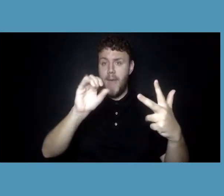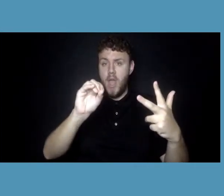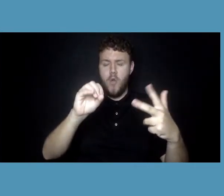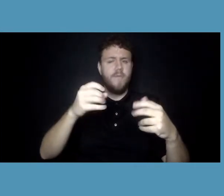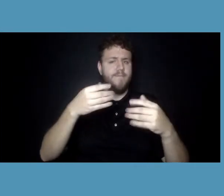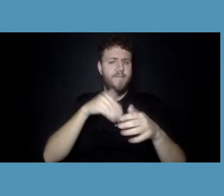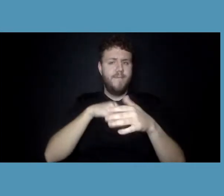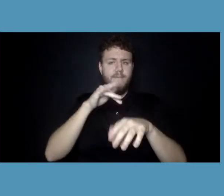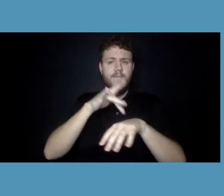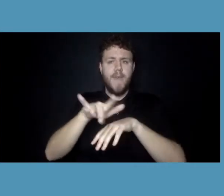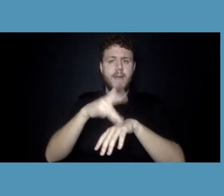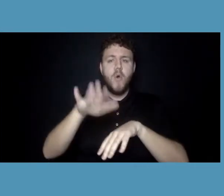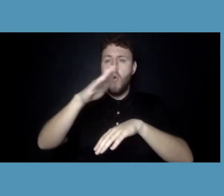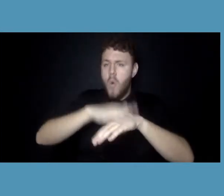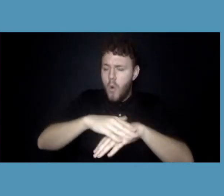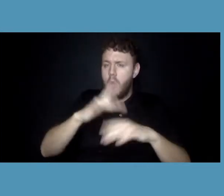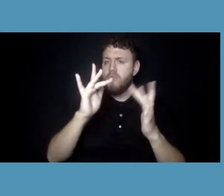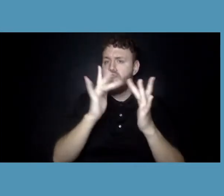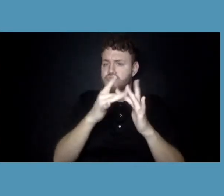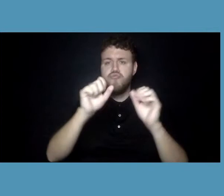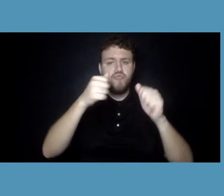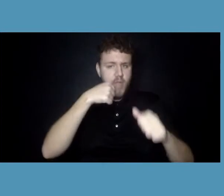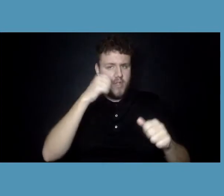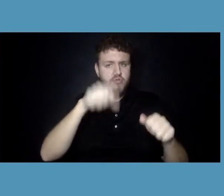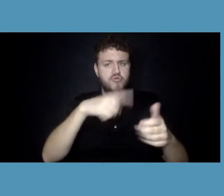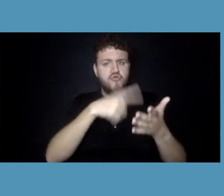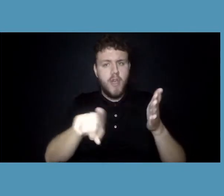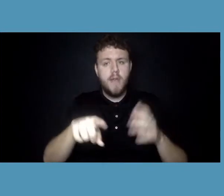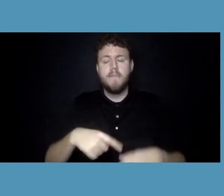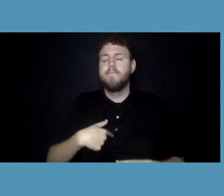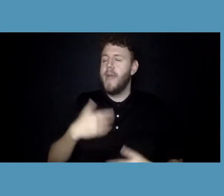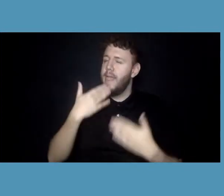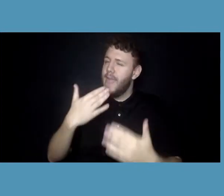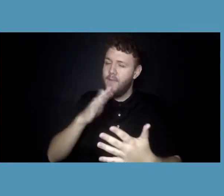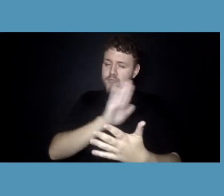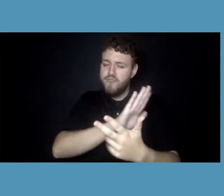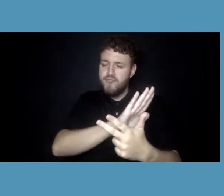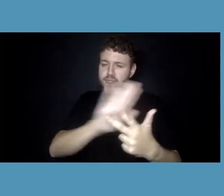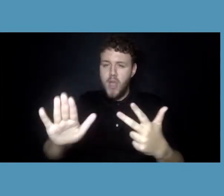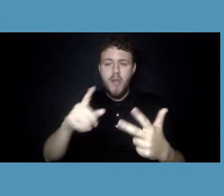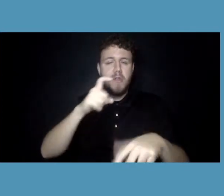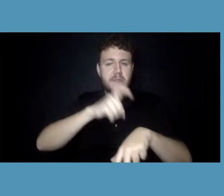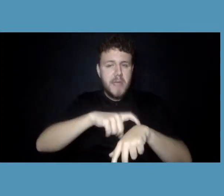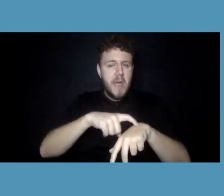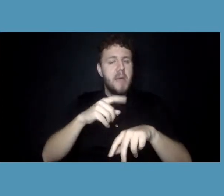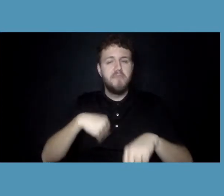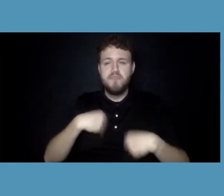Hub website. I am thankful for the time each has devoted to the session and I'm now